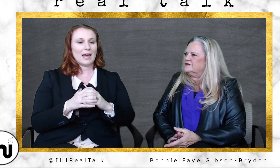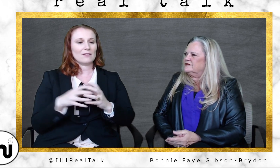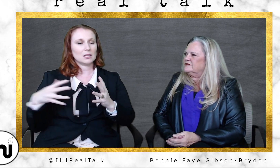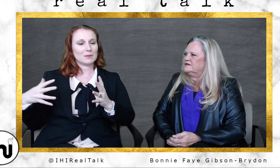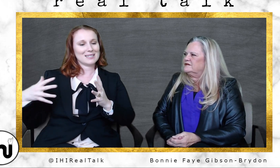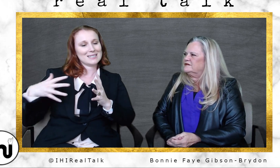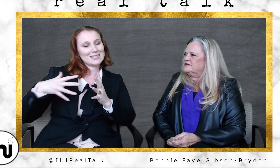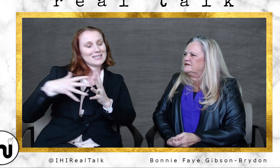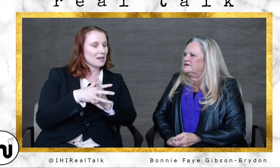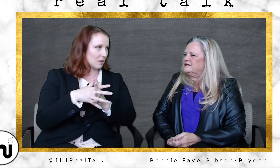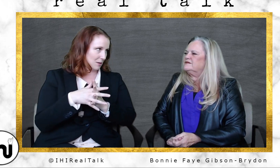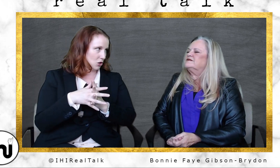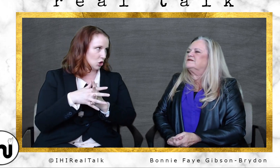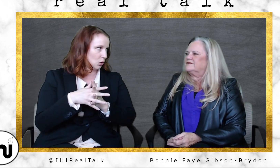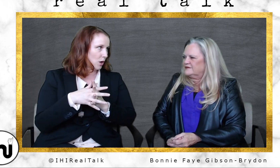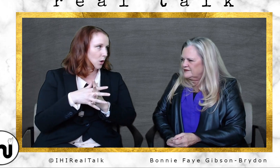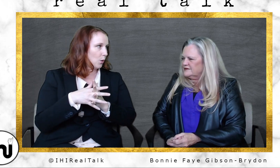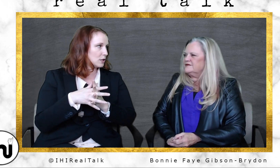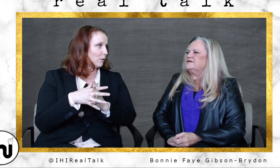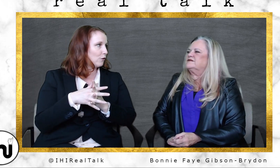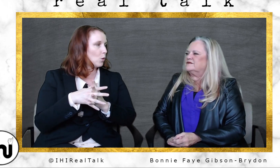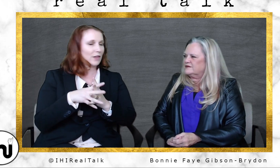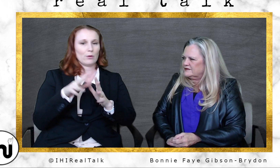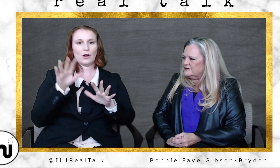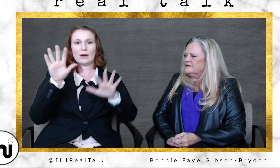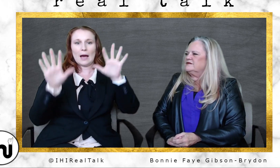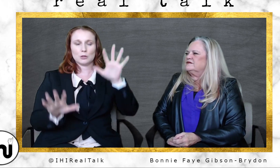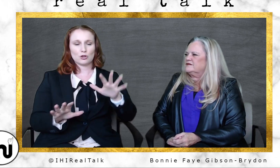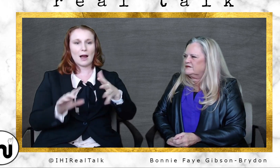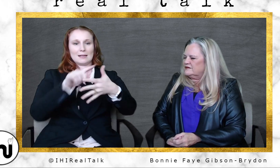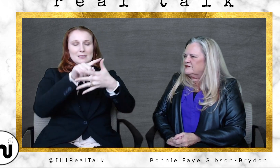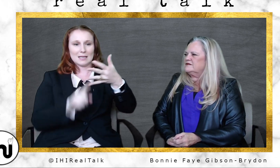something to sink them into. Whereas before they were very abstract. These